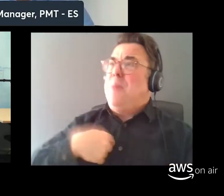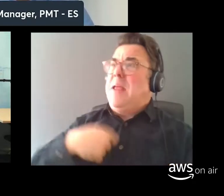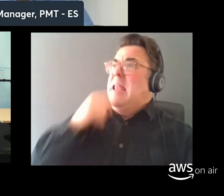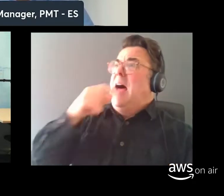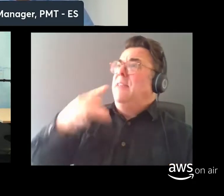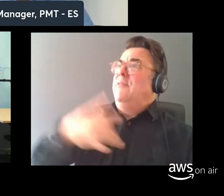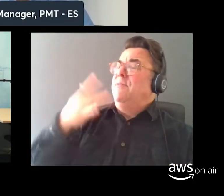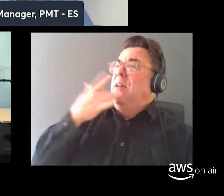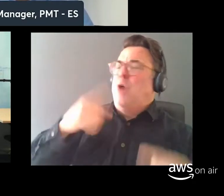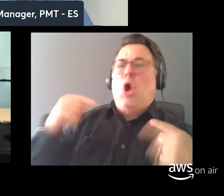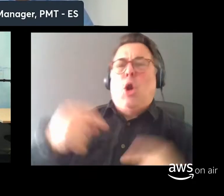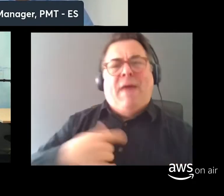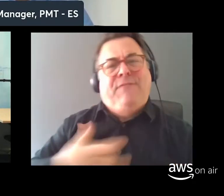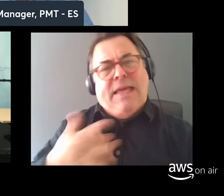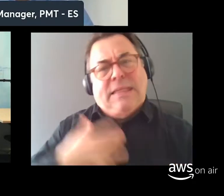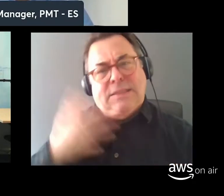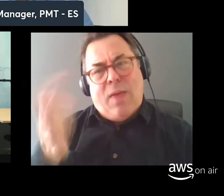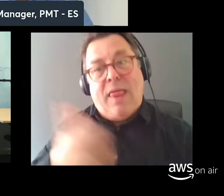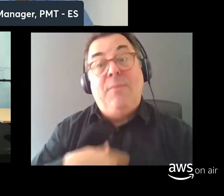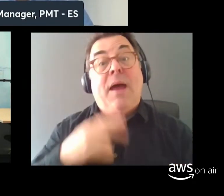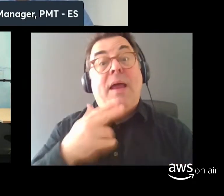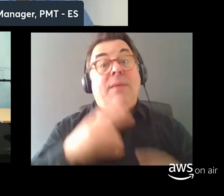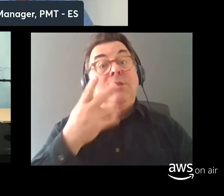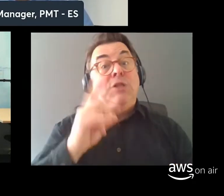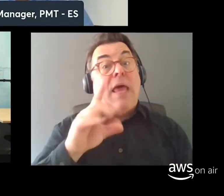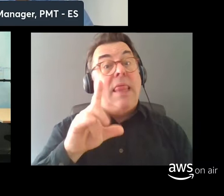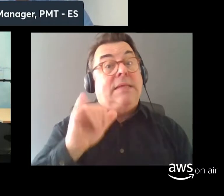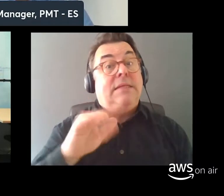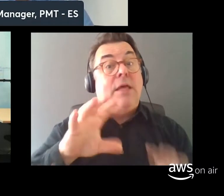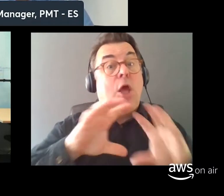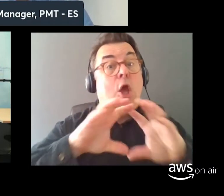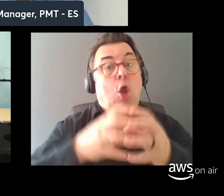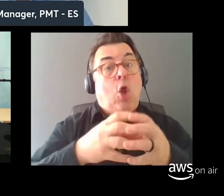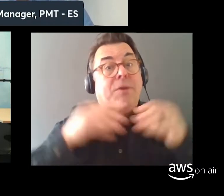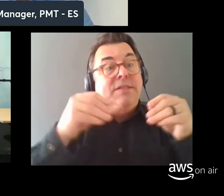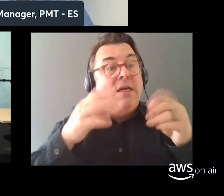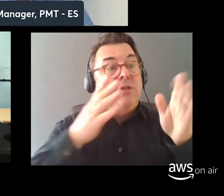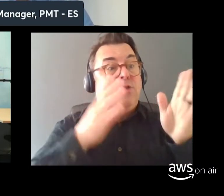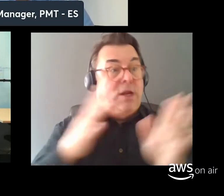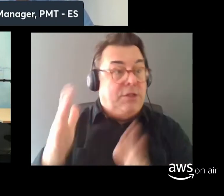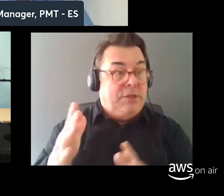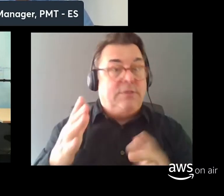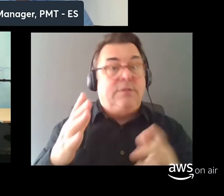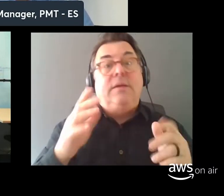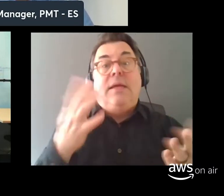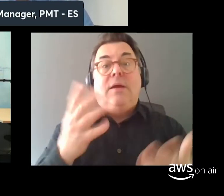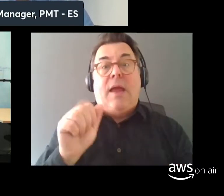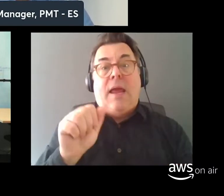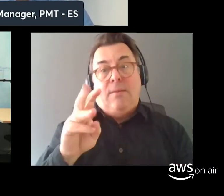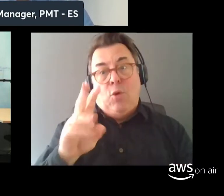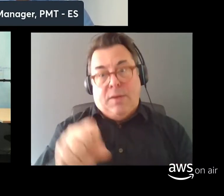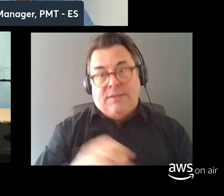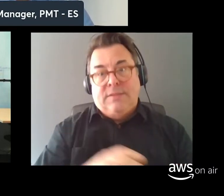Yeah. So my name's Chad Lacey. I'm a Global Sales Strategist here at AWS. And we're with Chayan.